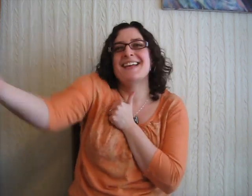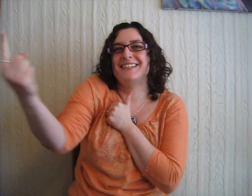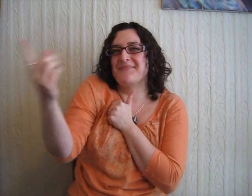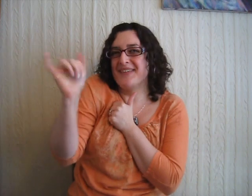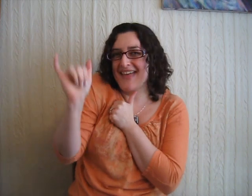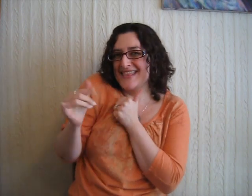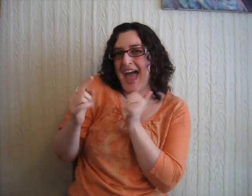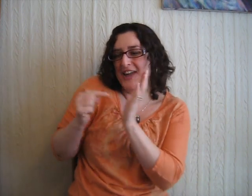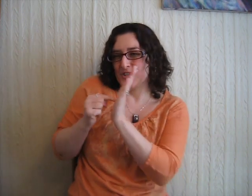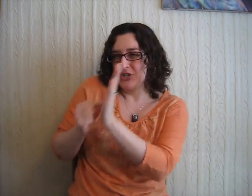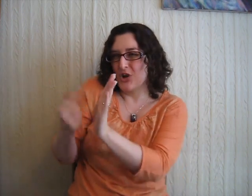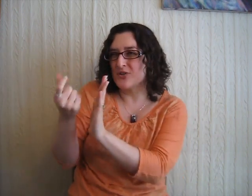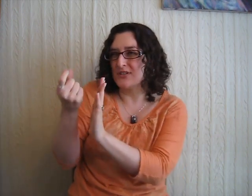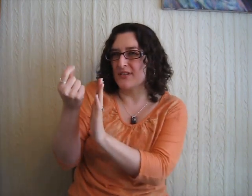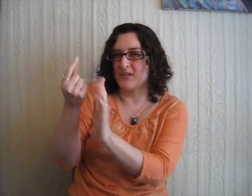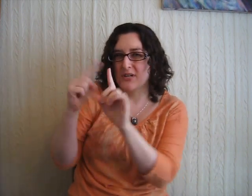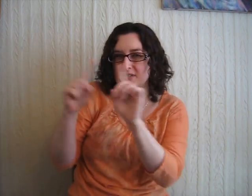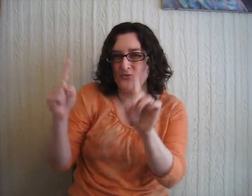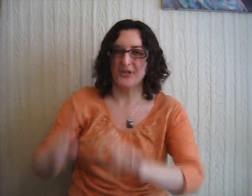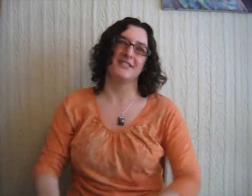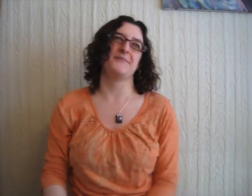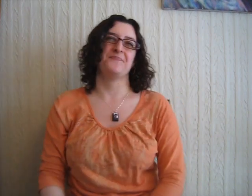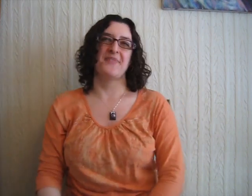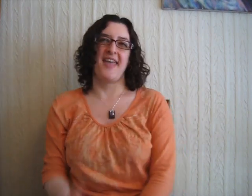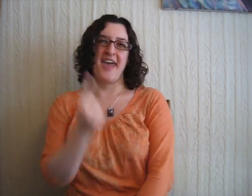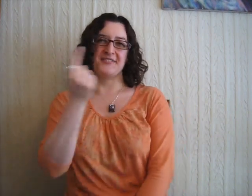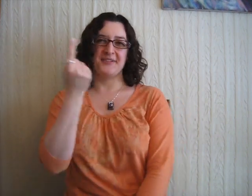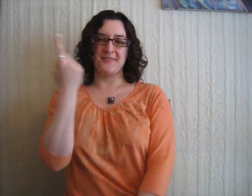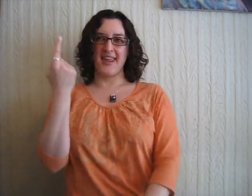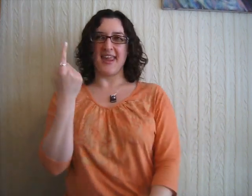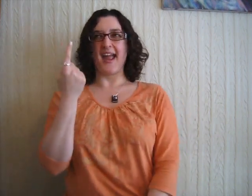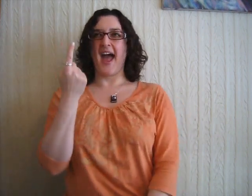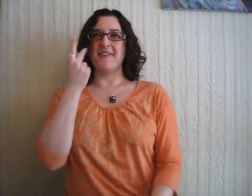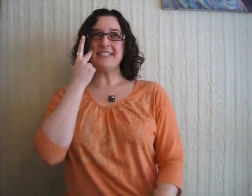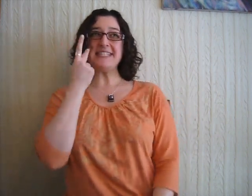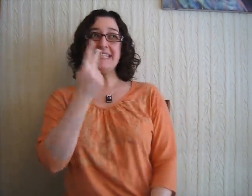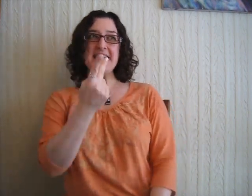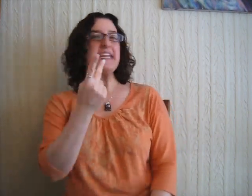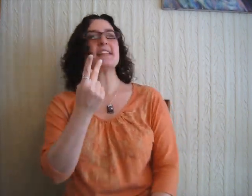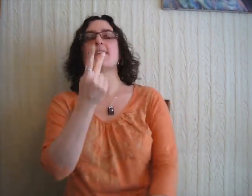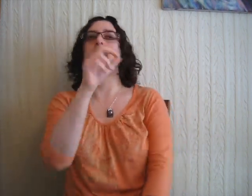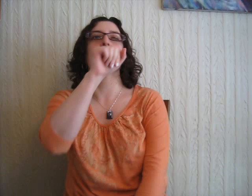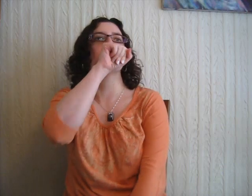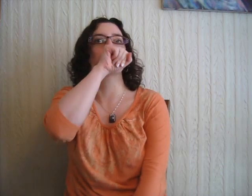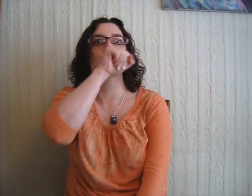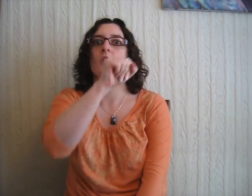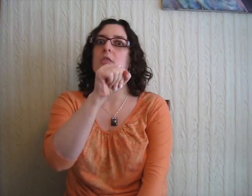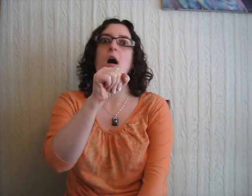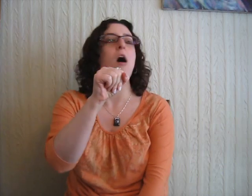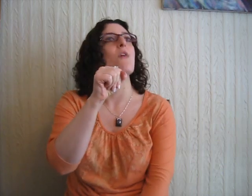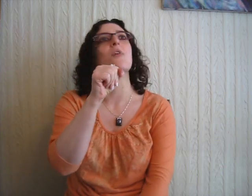Something like that shows a little bit of difference And there's something I've seen that I absolutely love